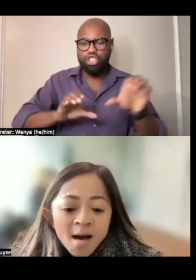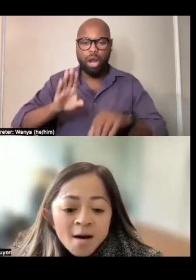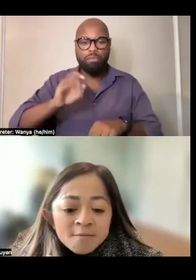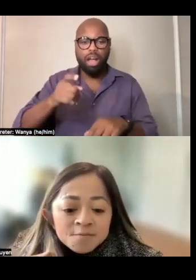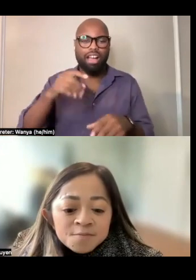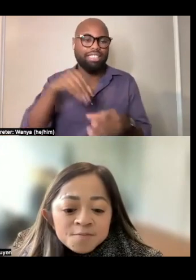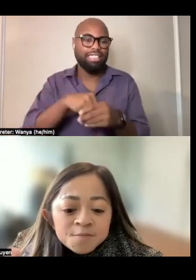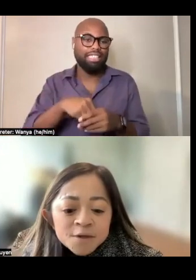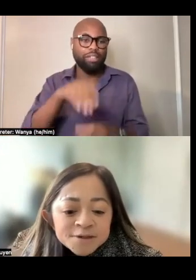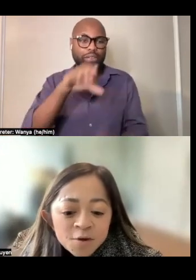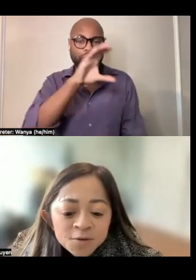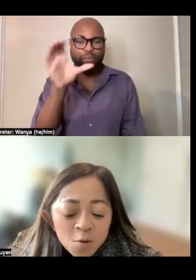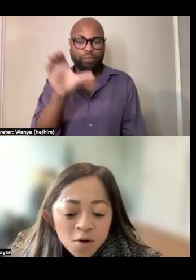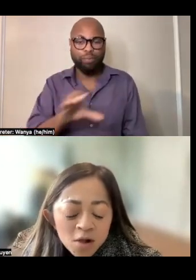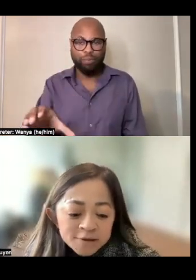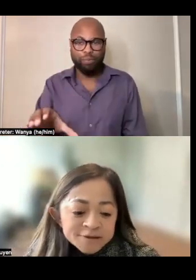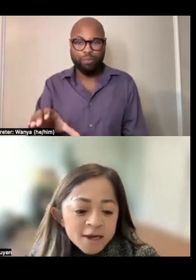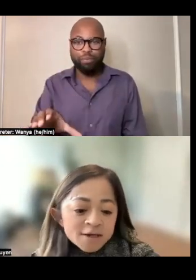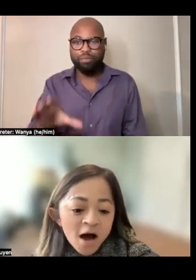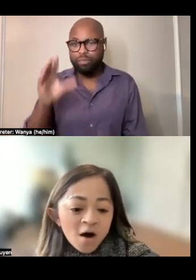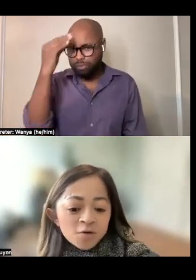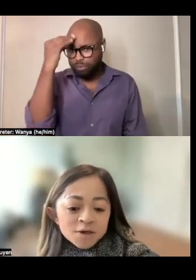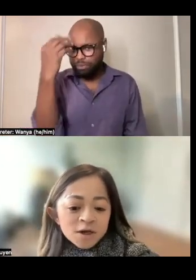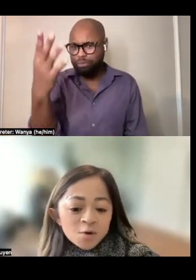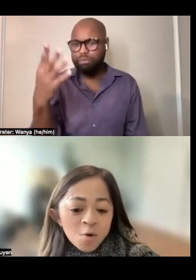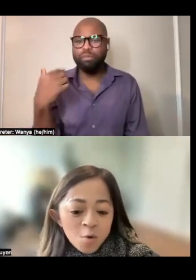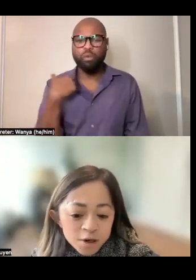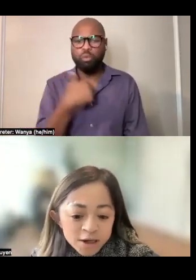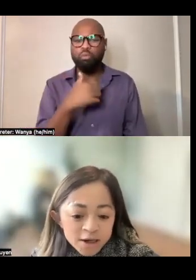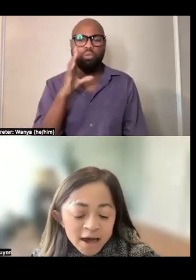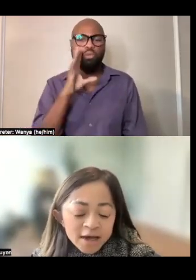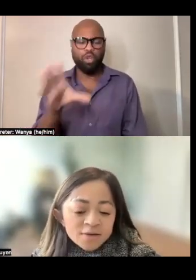Please note that we'll send out the recording and